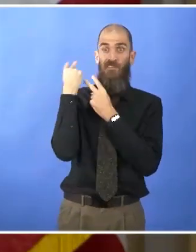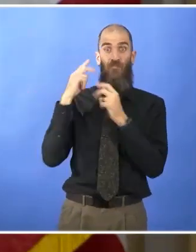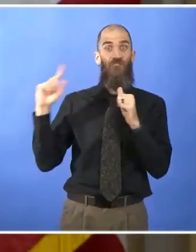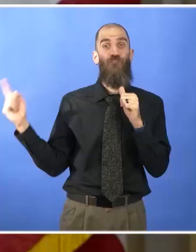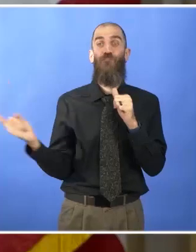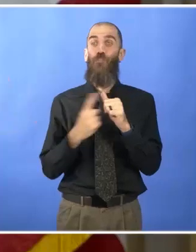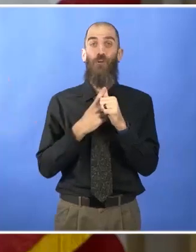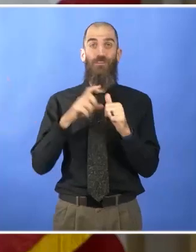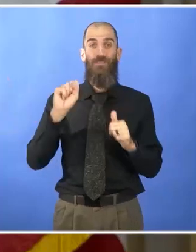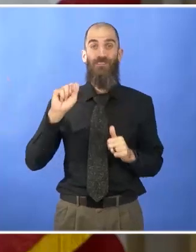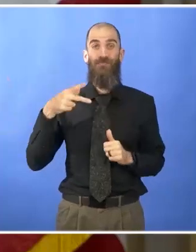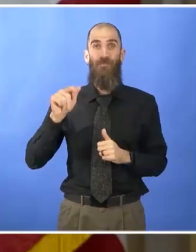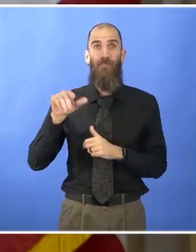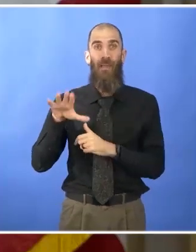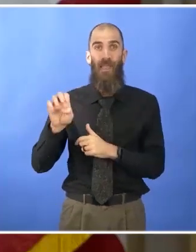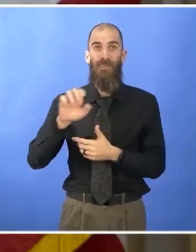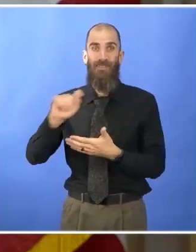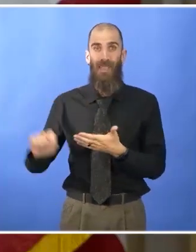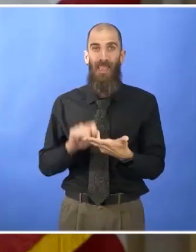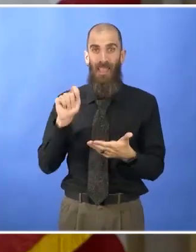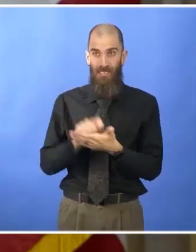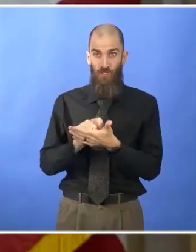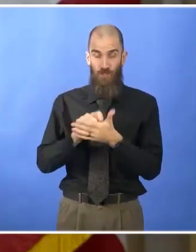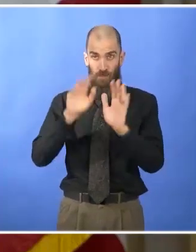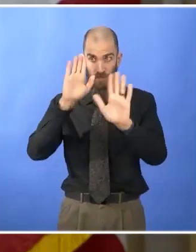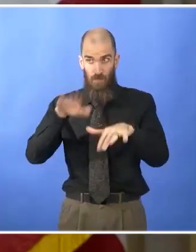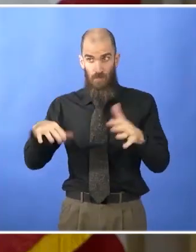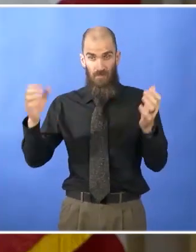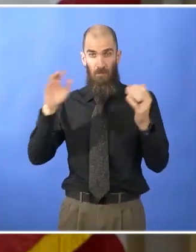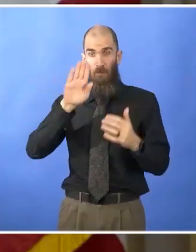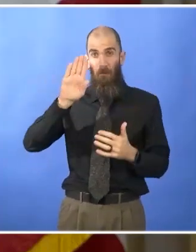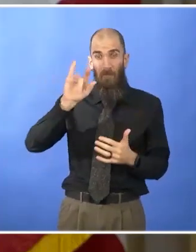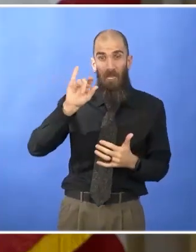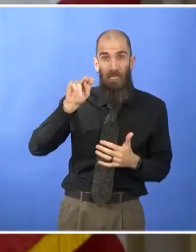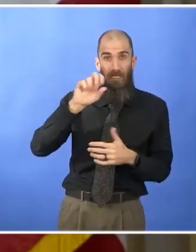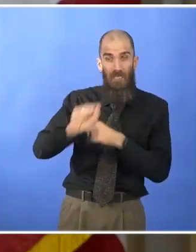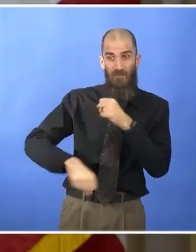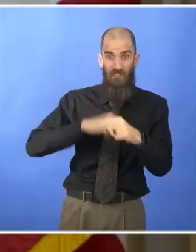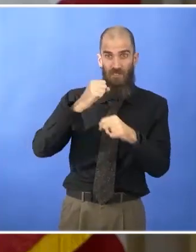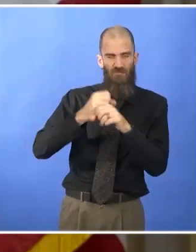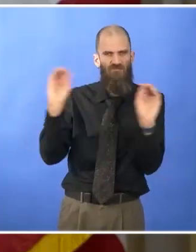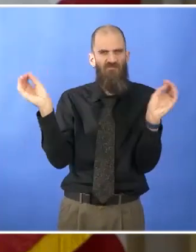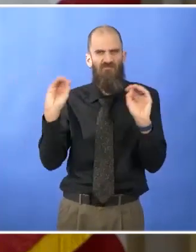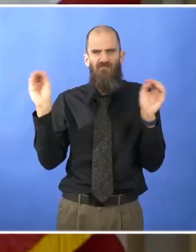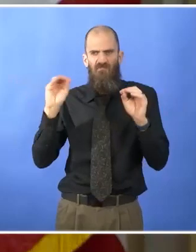NOT A LANDSCAPE FOR HUMAN ENDEAVORS, AND THEN THE SPACE RACE BEGAN.